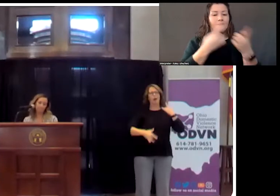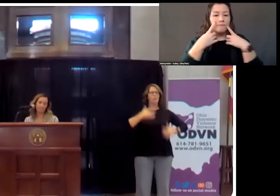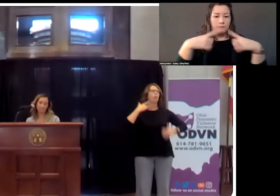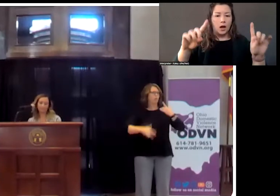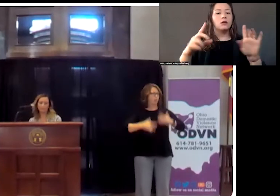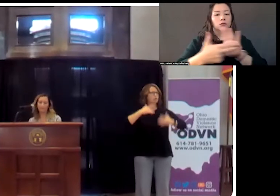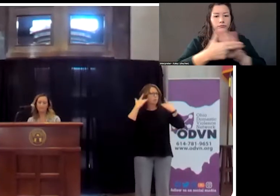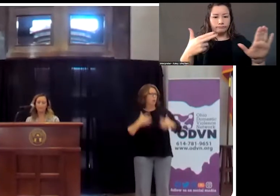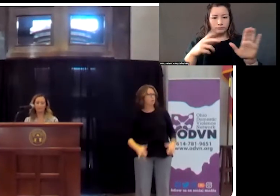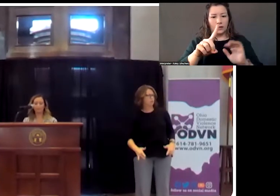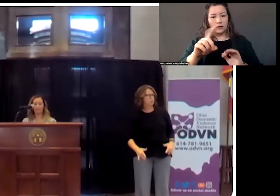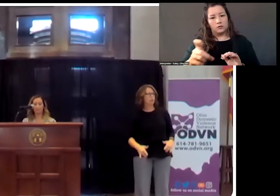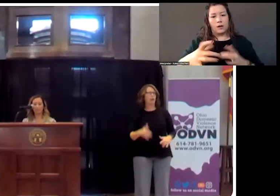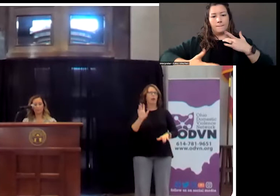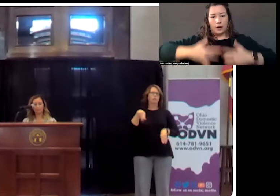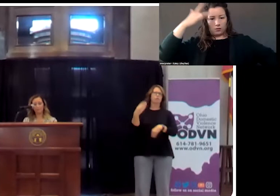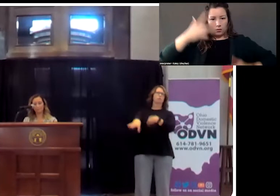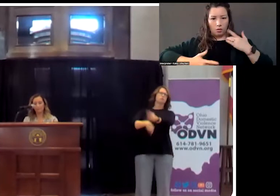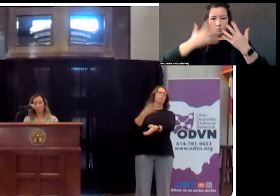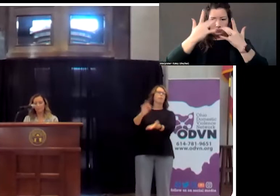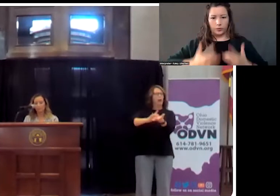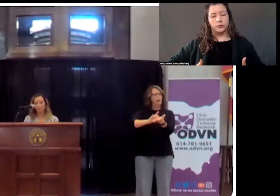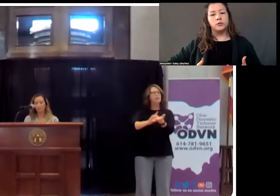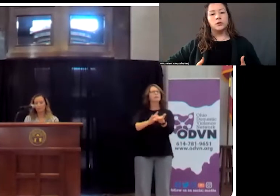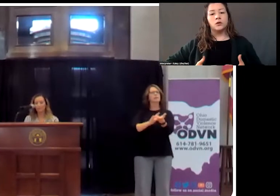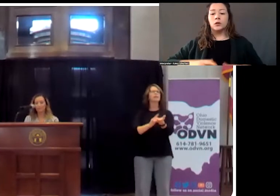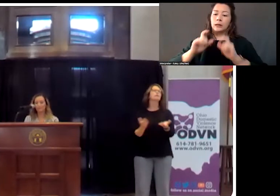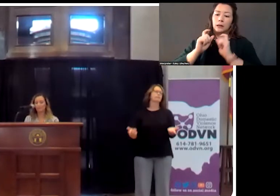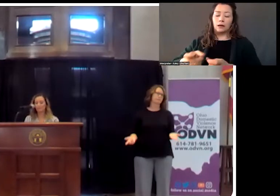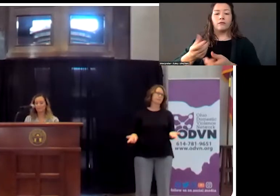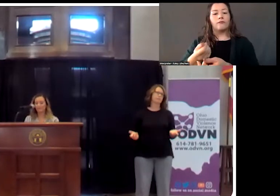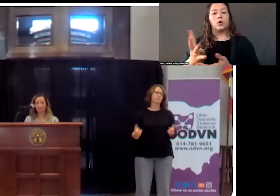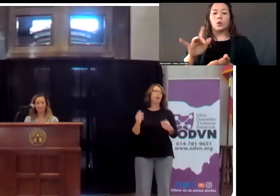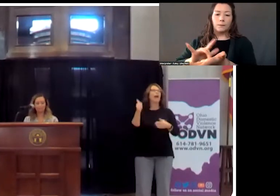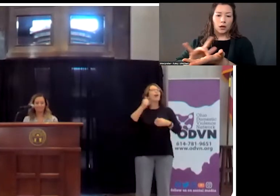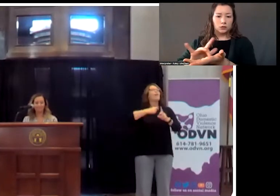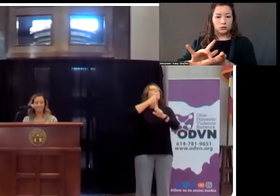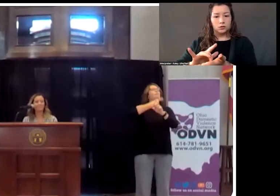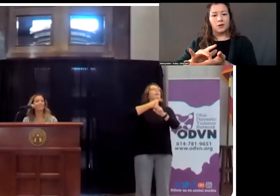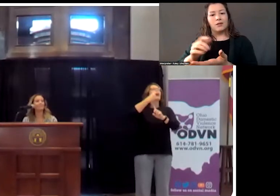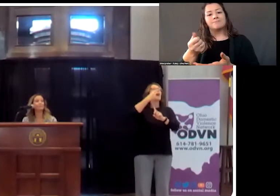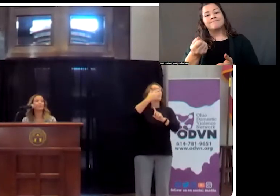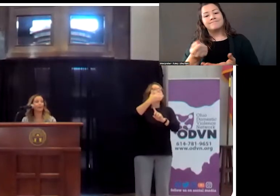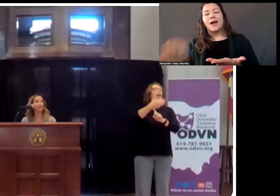He was prescribed several different medications. But of course, just a few months later, he said he was okay